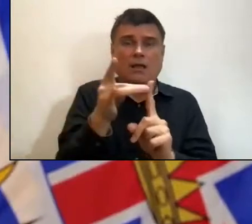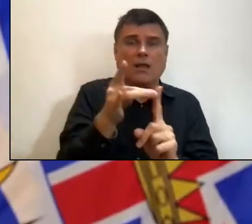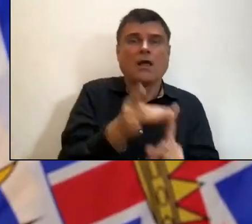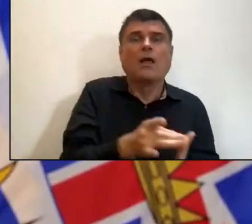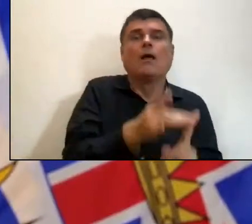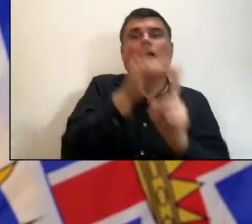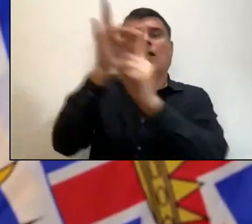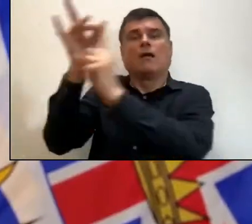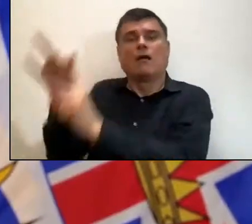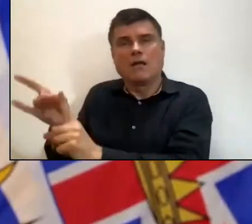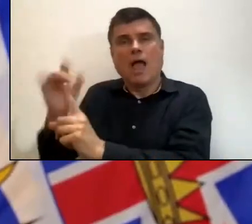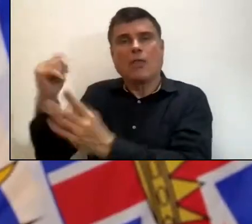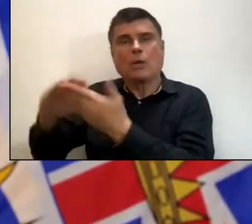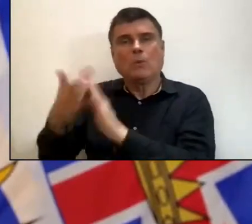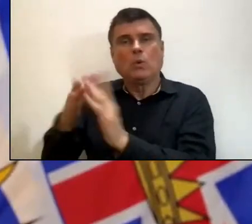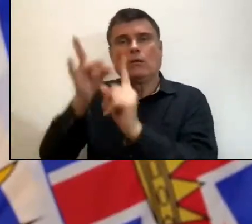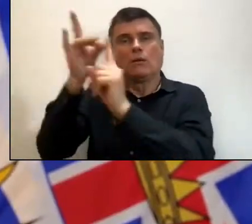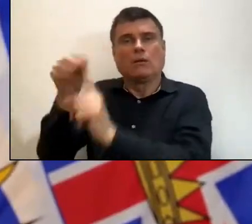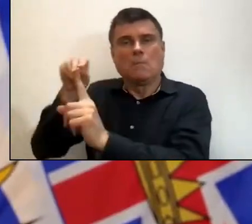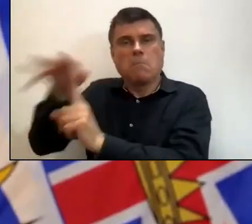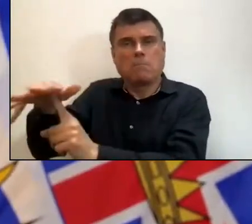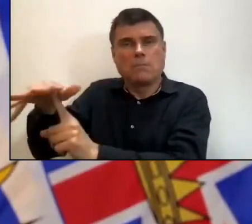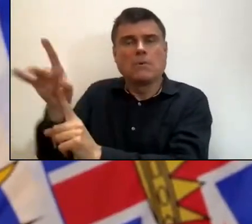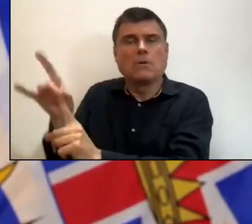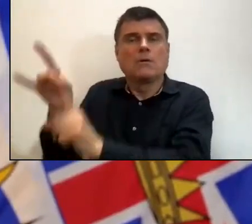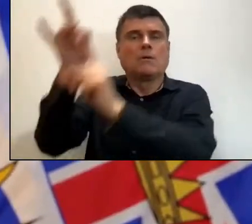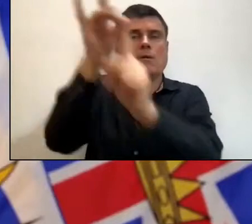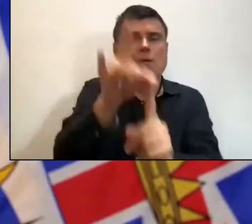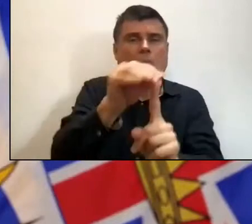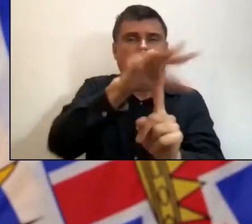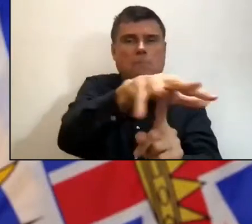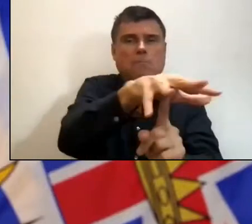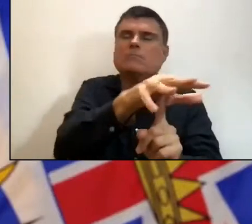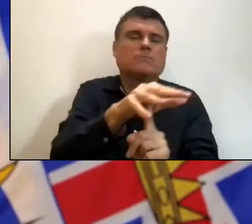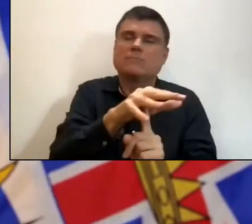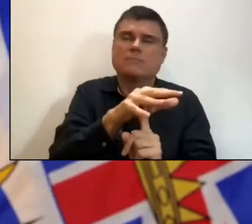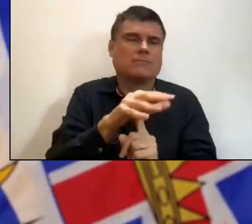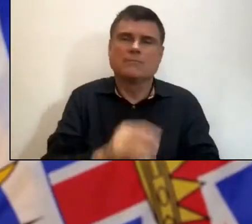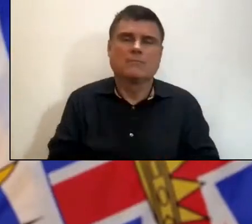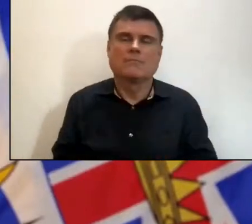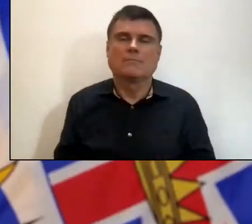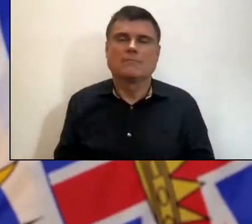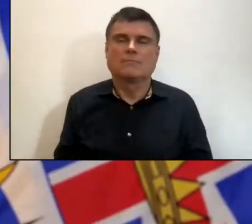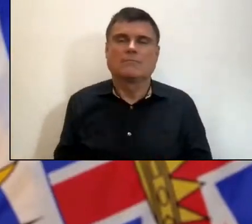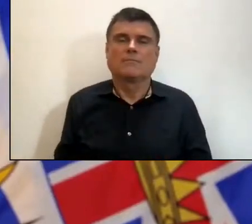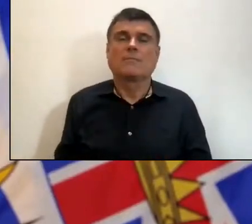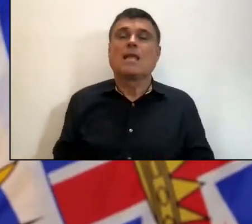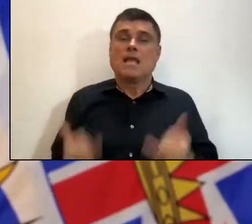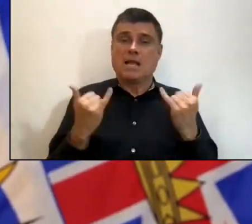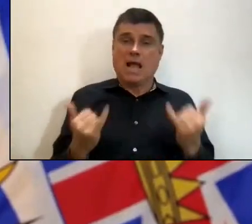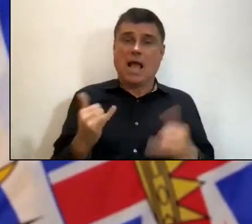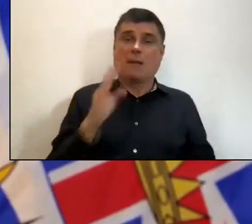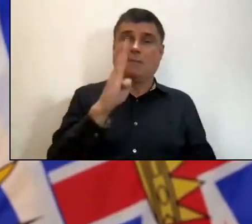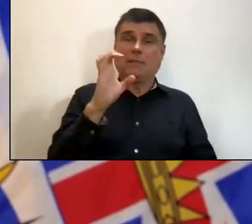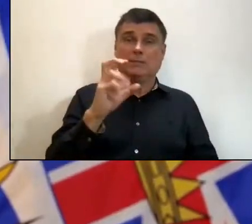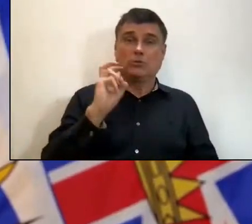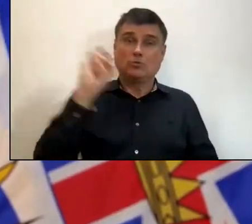in this province related to the many things that have happened.